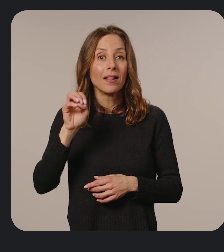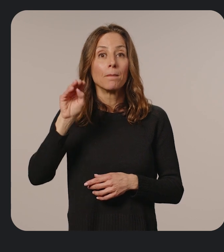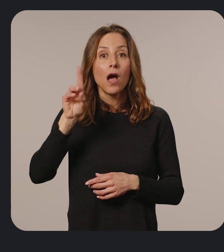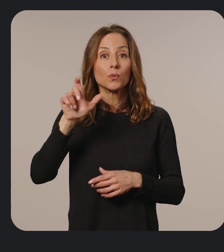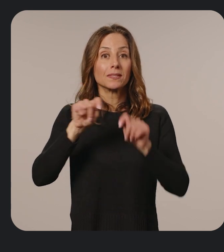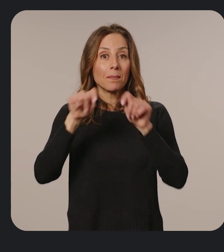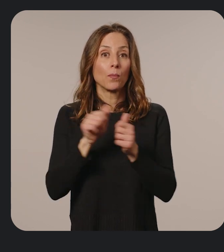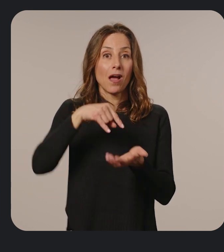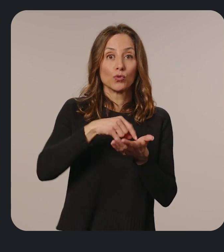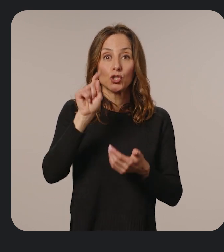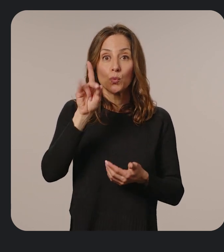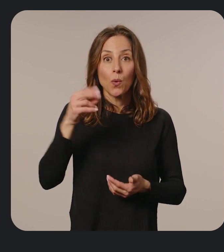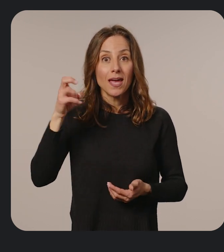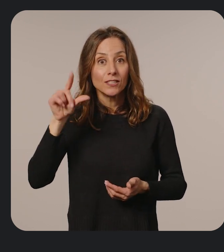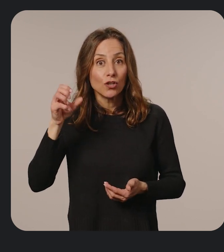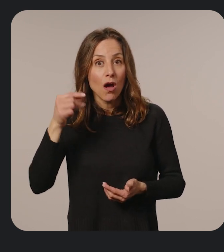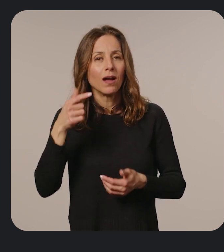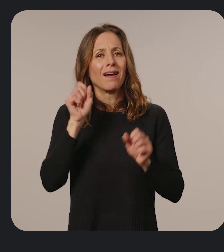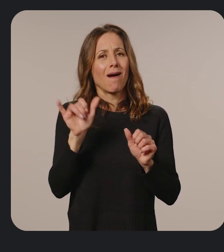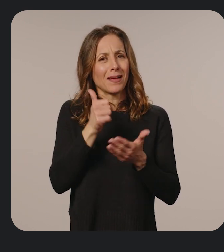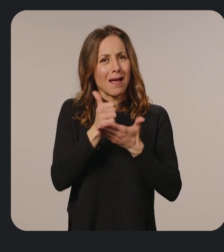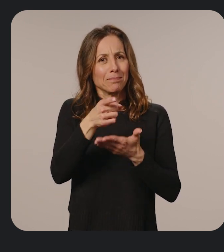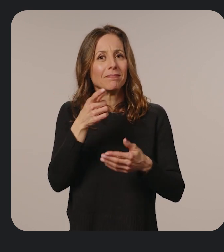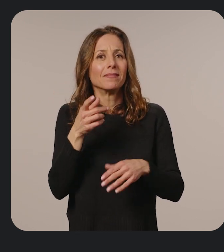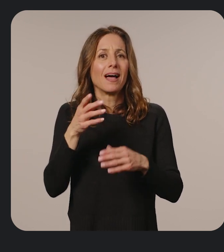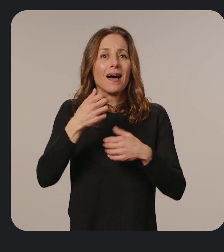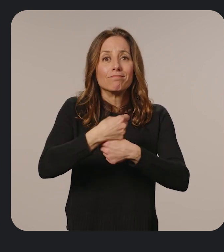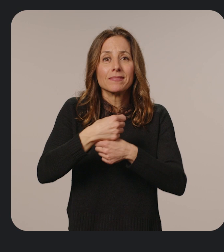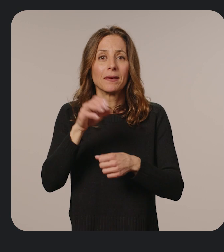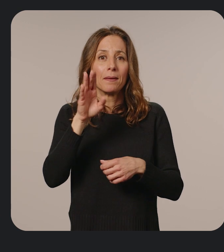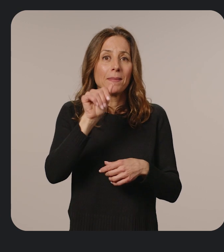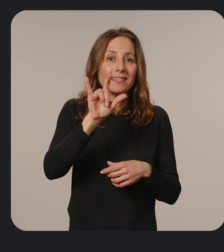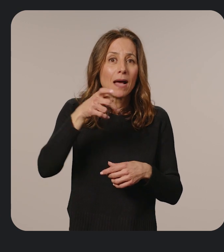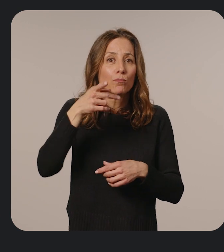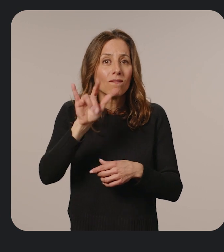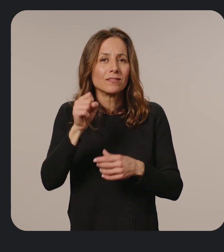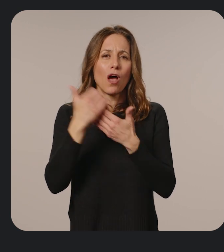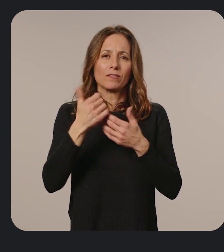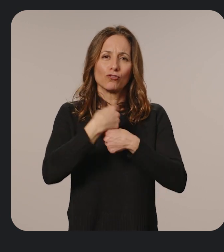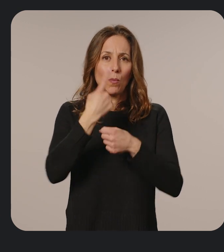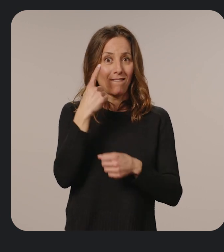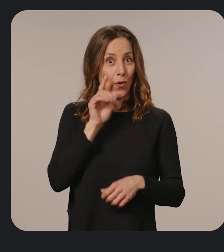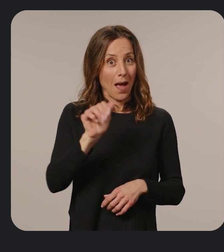module template in Android Studio Hedgehog also help you add baseline profiles automatically by generating one for your app.